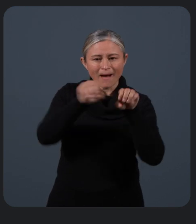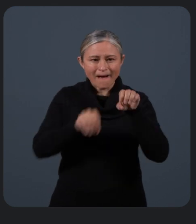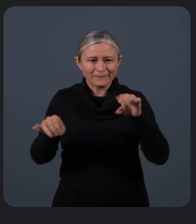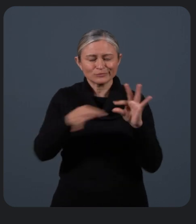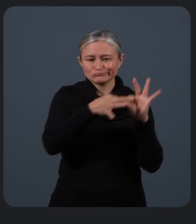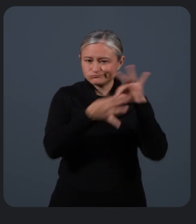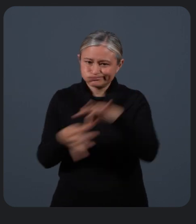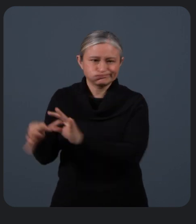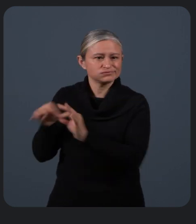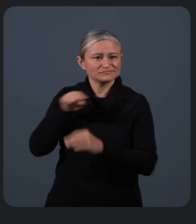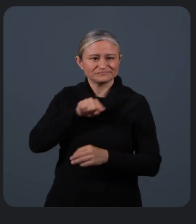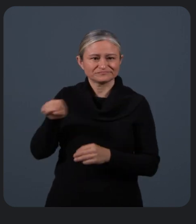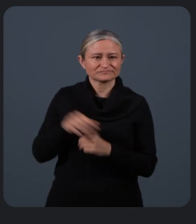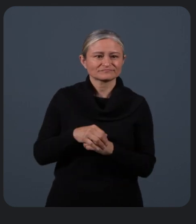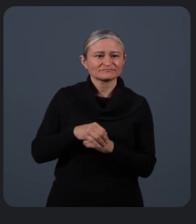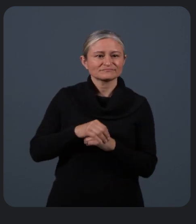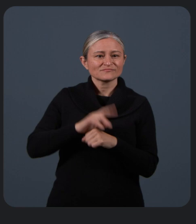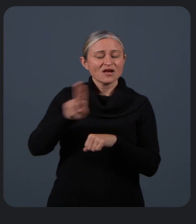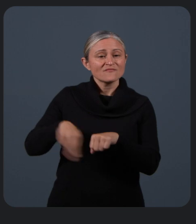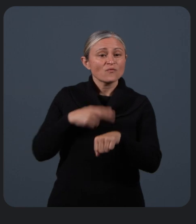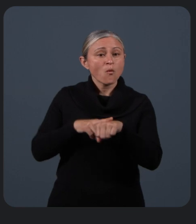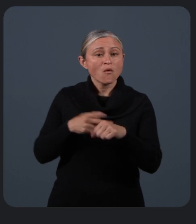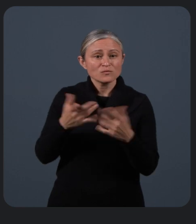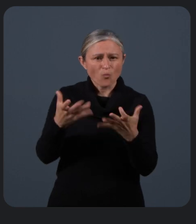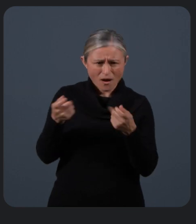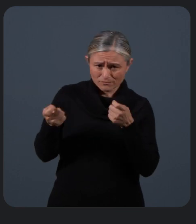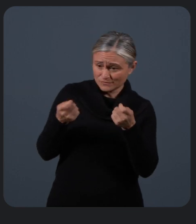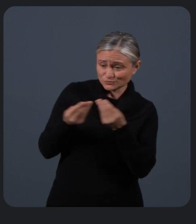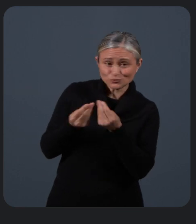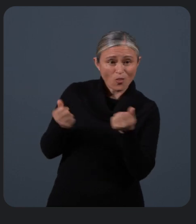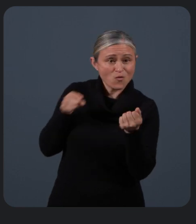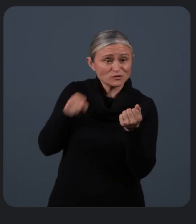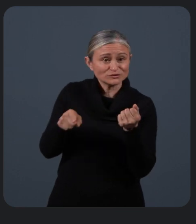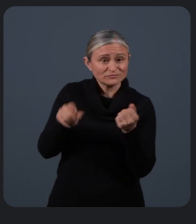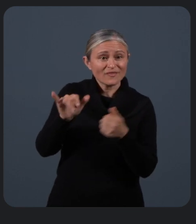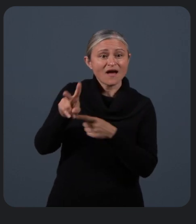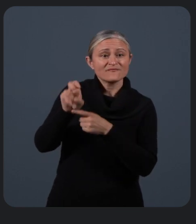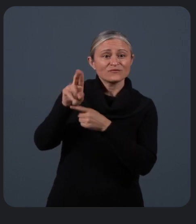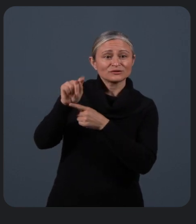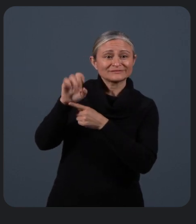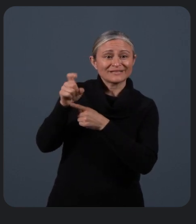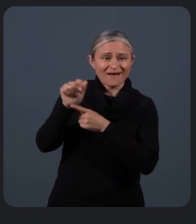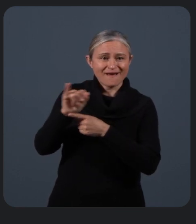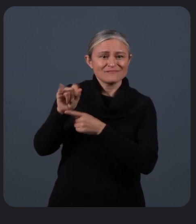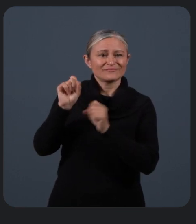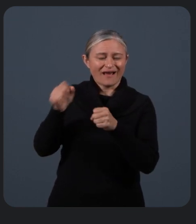And, of course, if you want a managed solution for this, Vertex AI can cover you end to end.